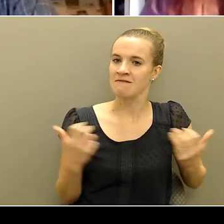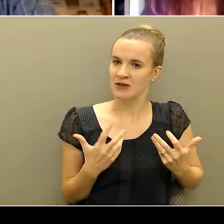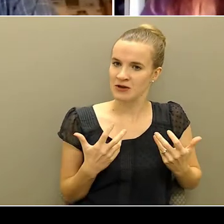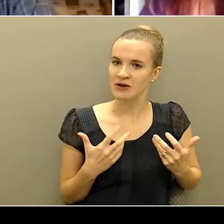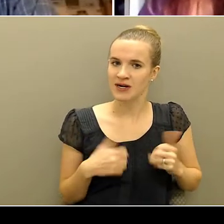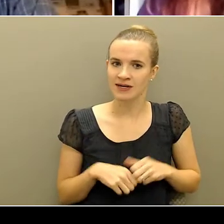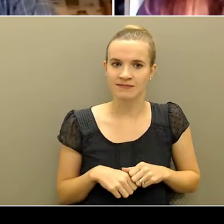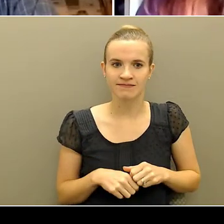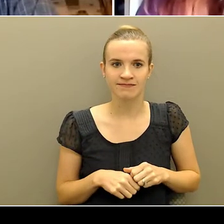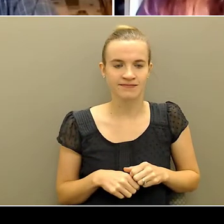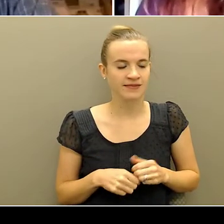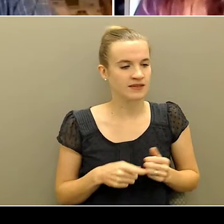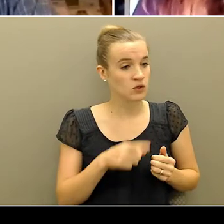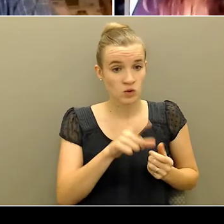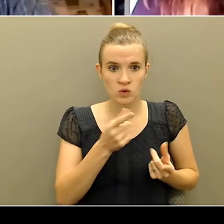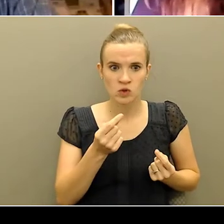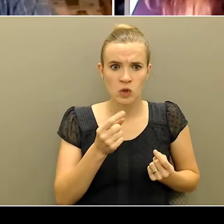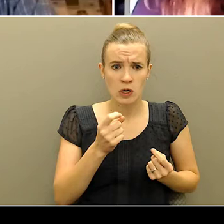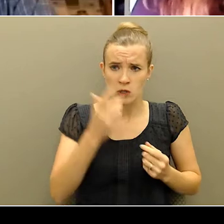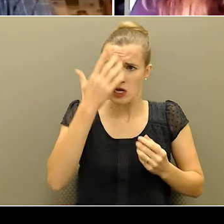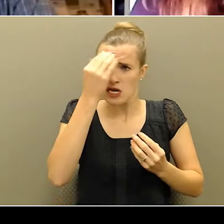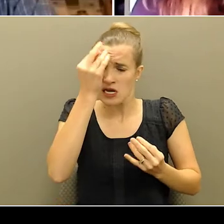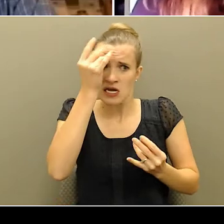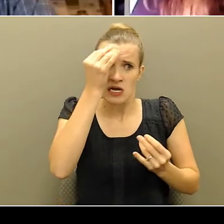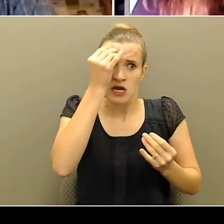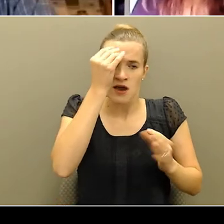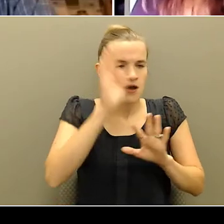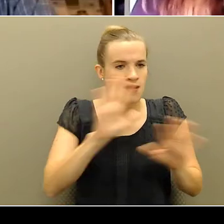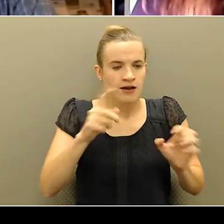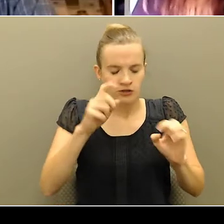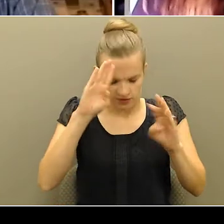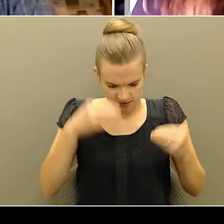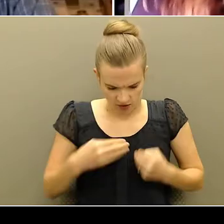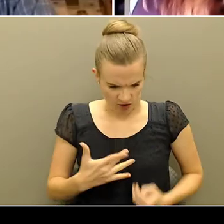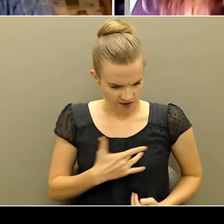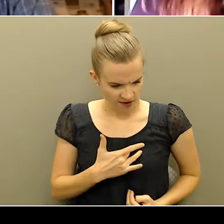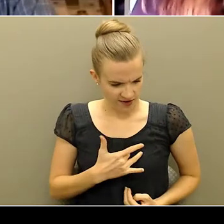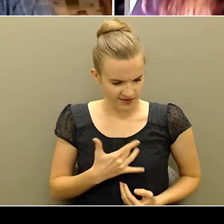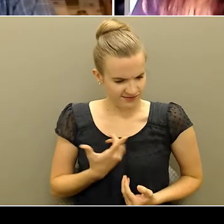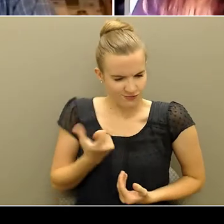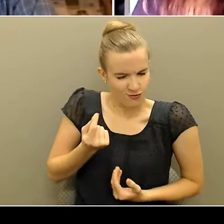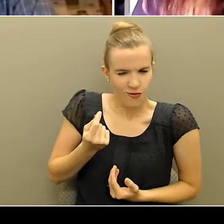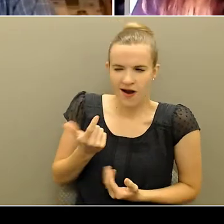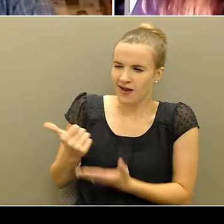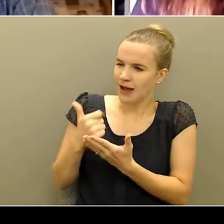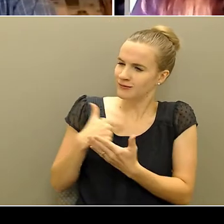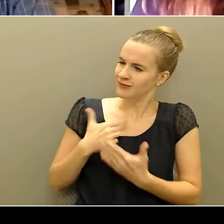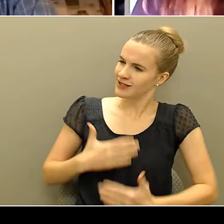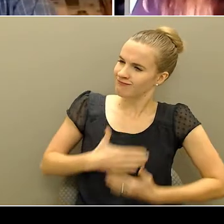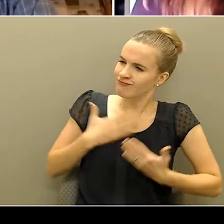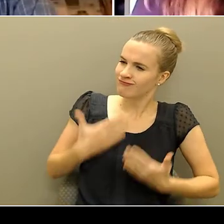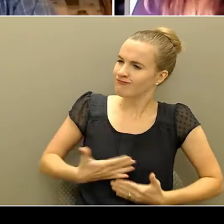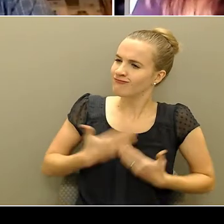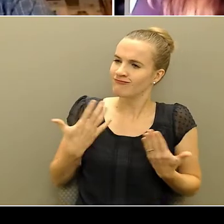brings you joy. Um, something that I would also like to, you know, suggest as